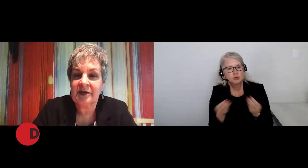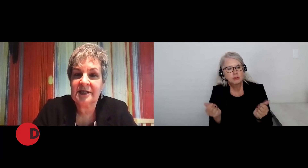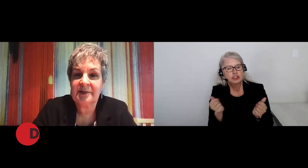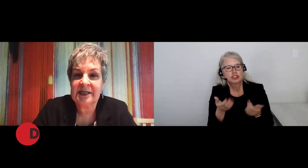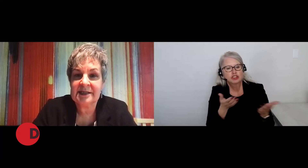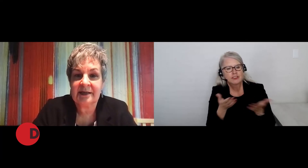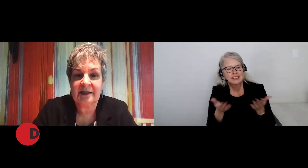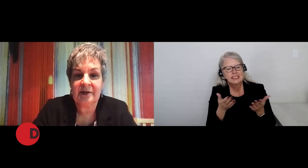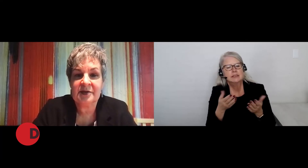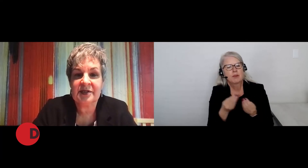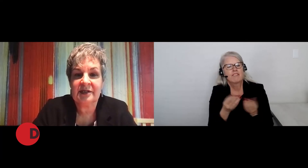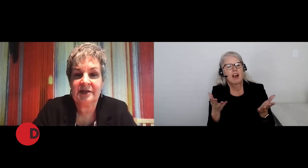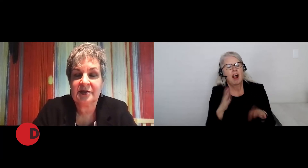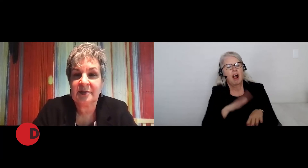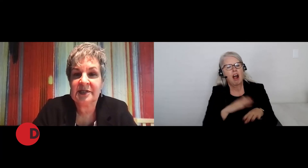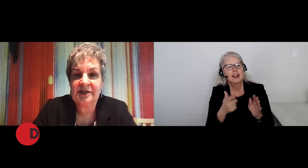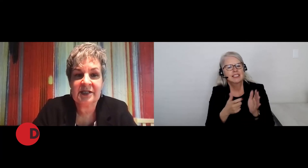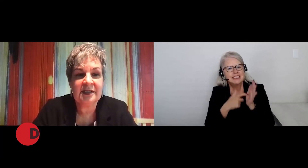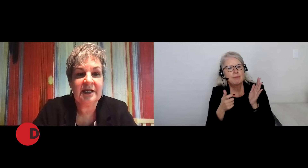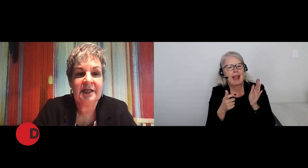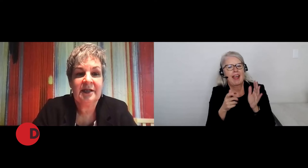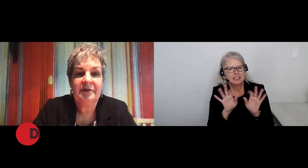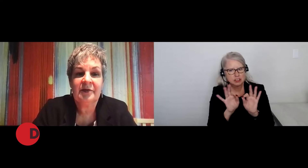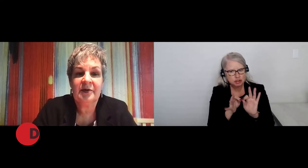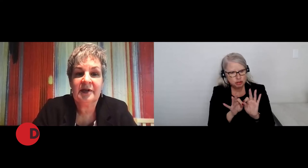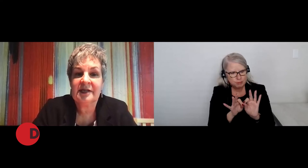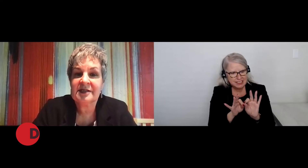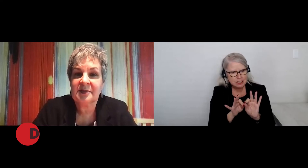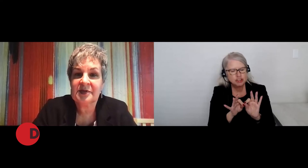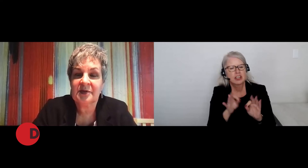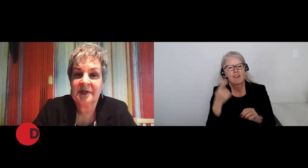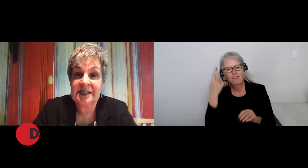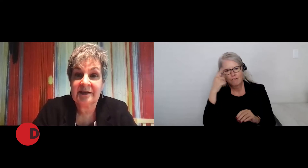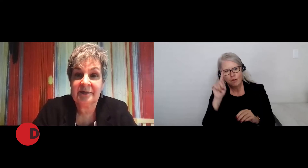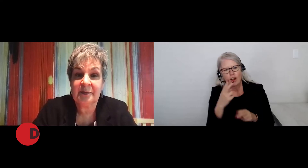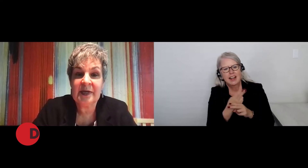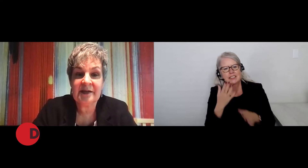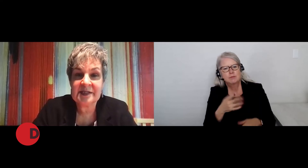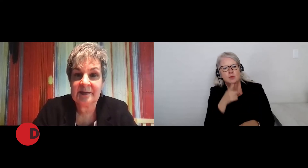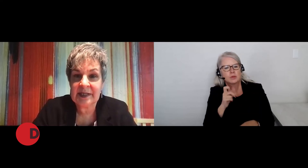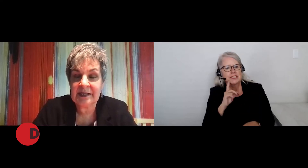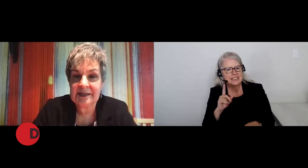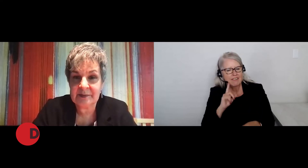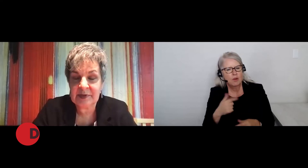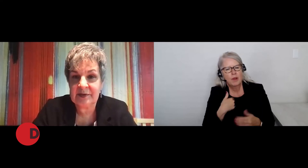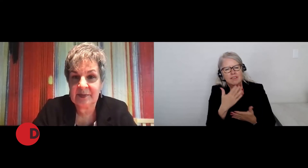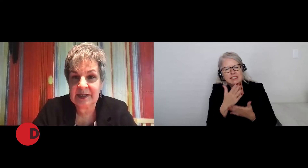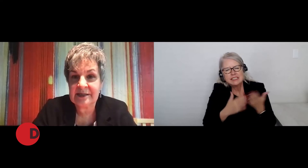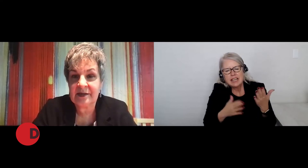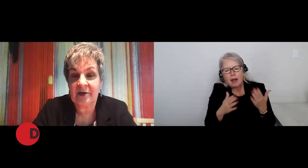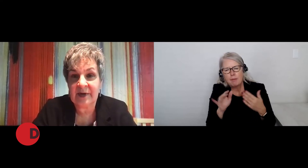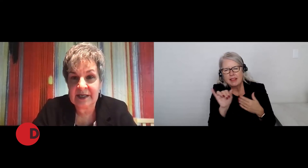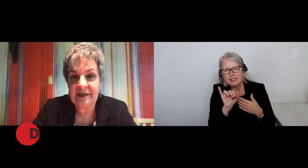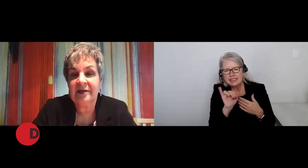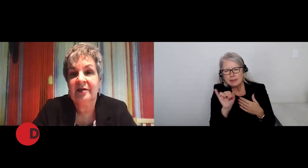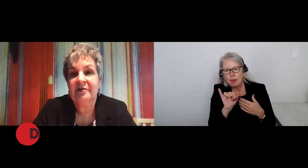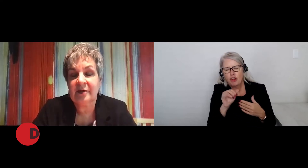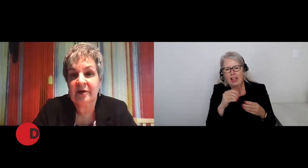solutions and services, and provide on-demand interpretation for customers who are Deaf.